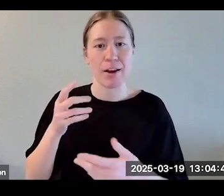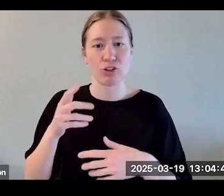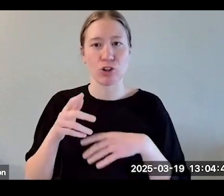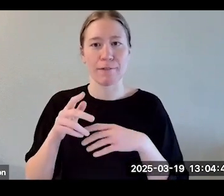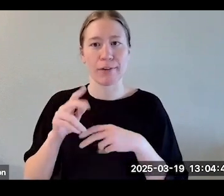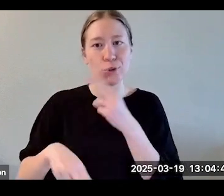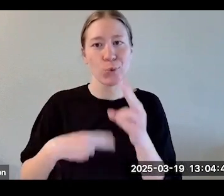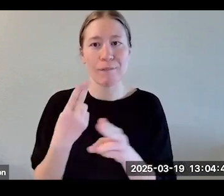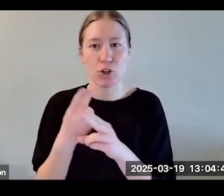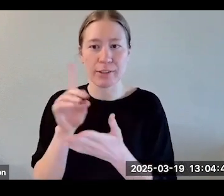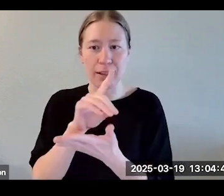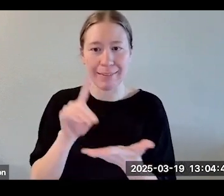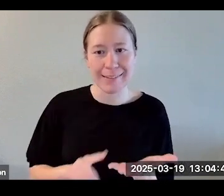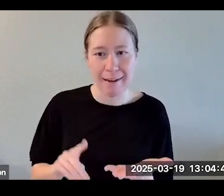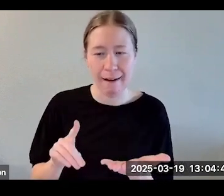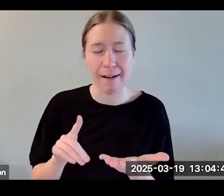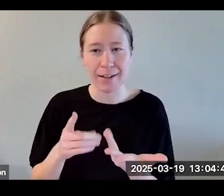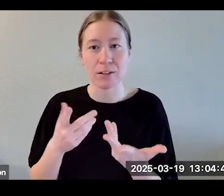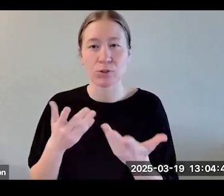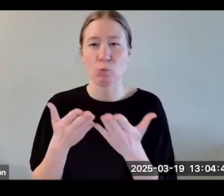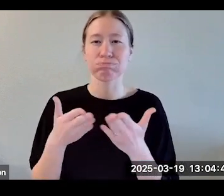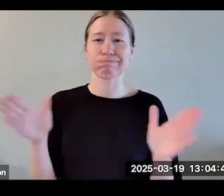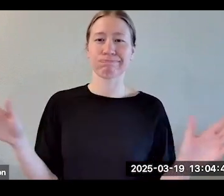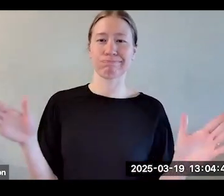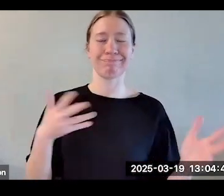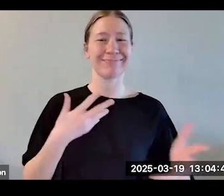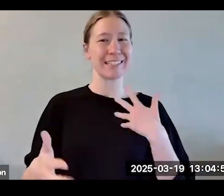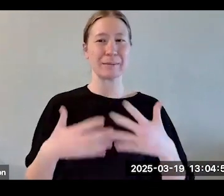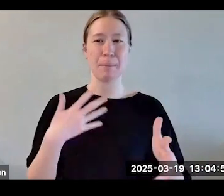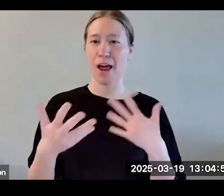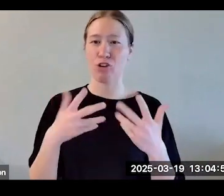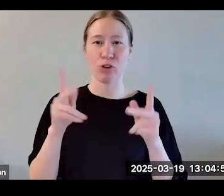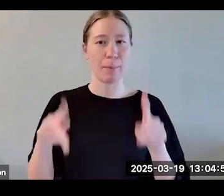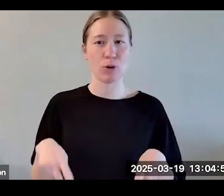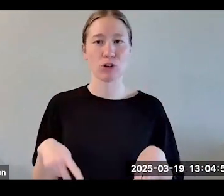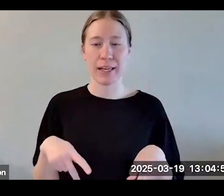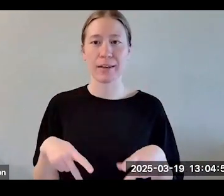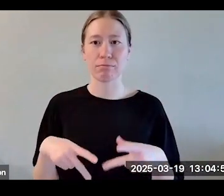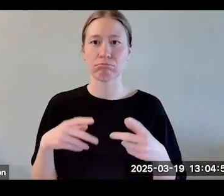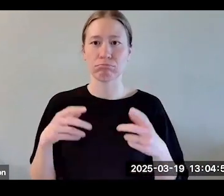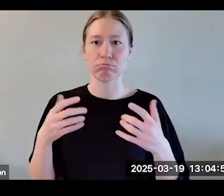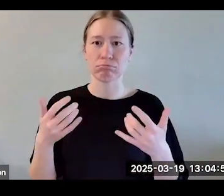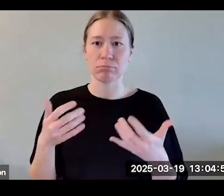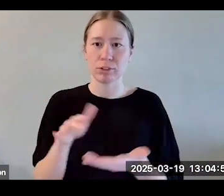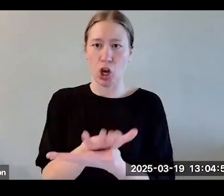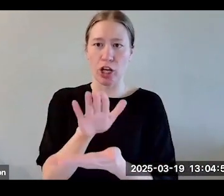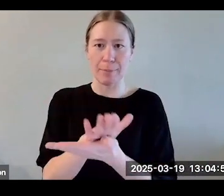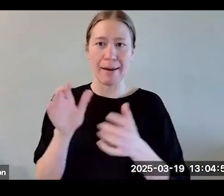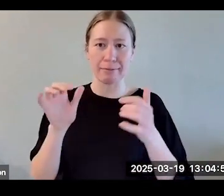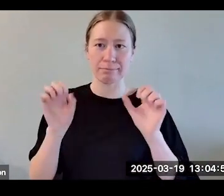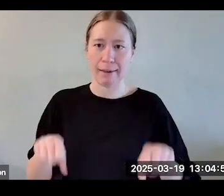by the broadest range of people possible. And a way that we can get to a more accessible document